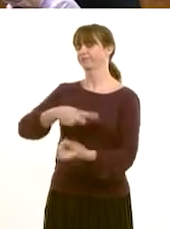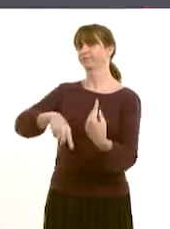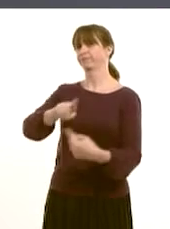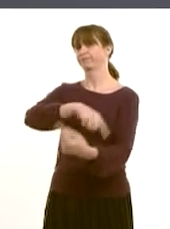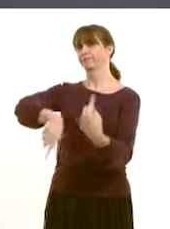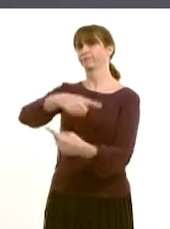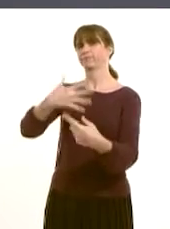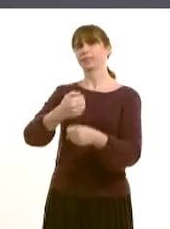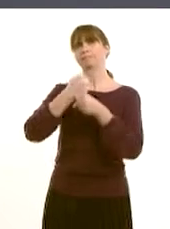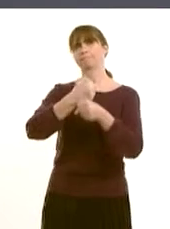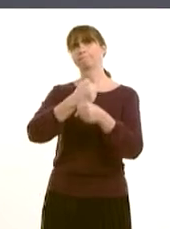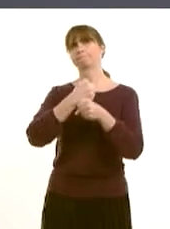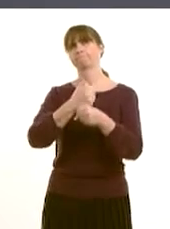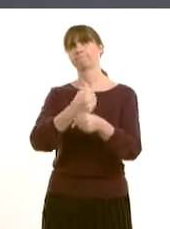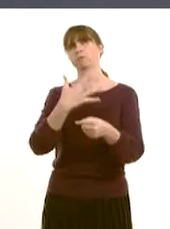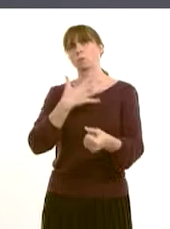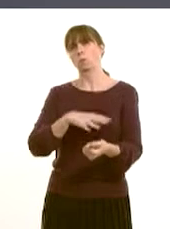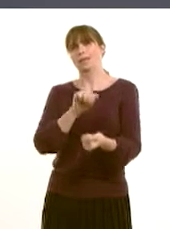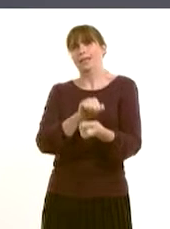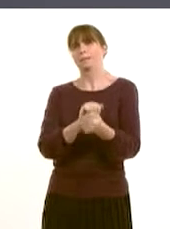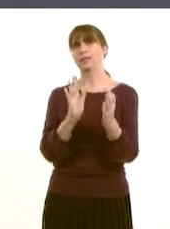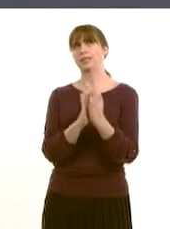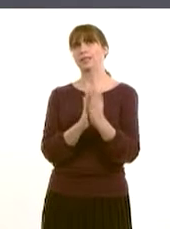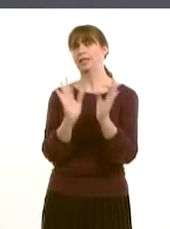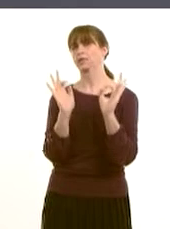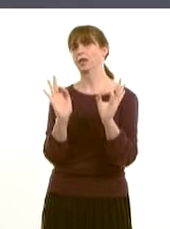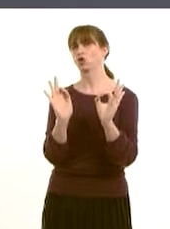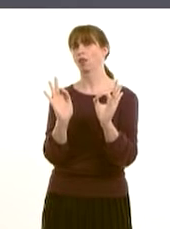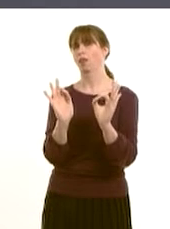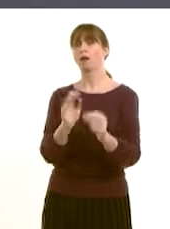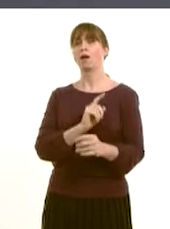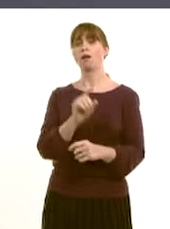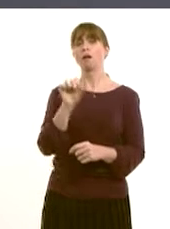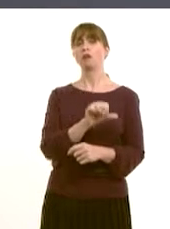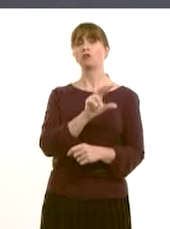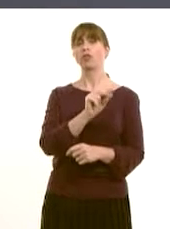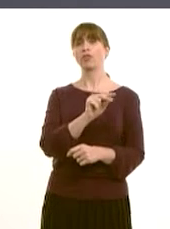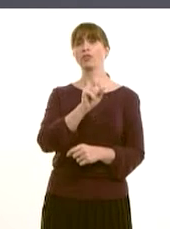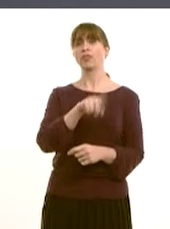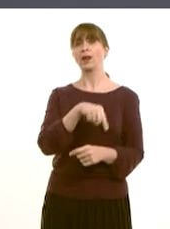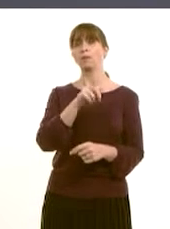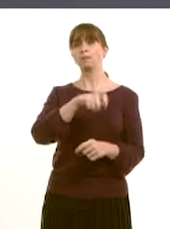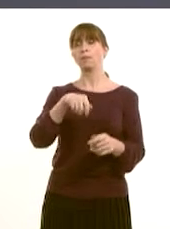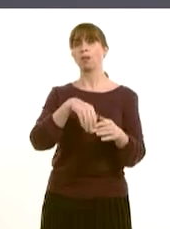Sunday special, particularly in relation to the 130,000 or so shop workers in Wales, who